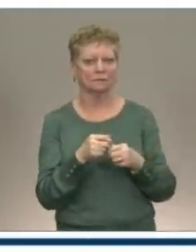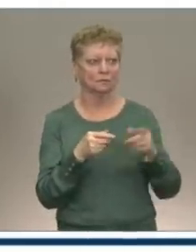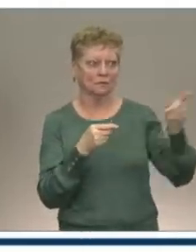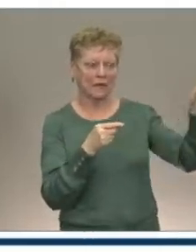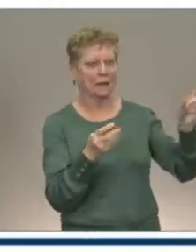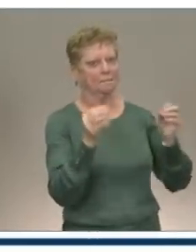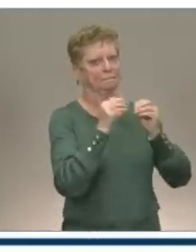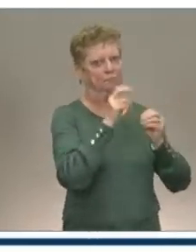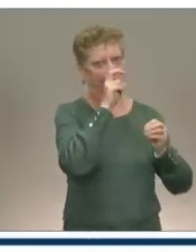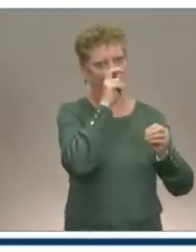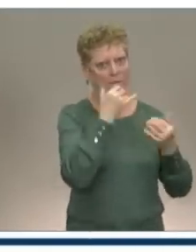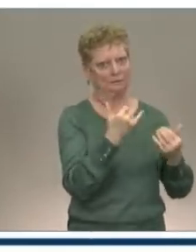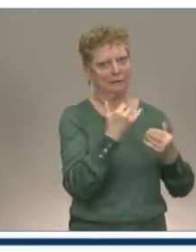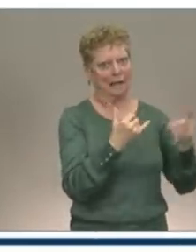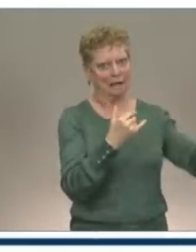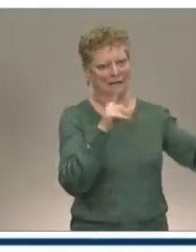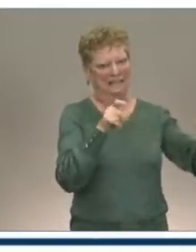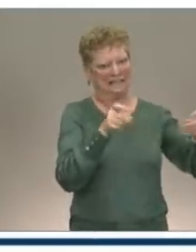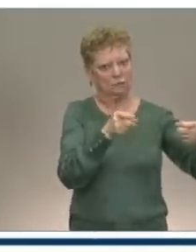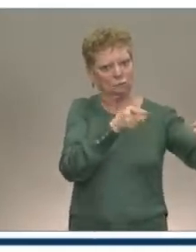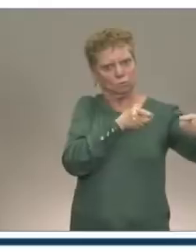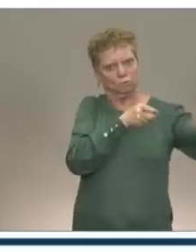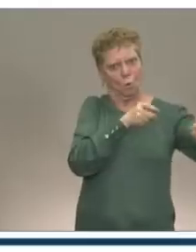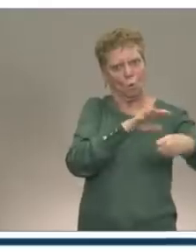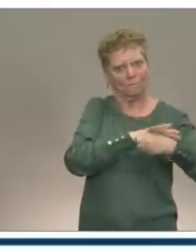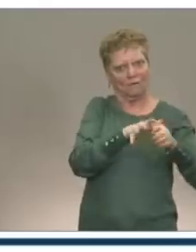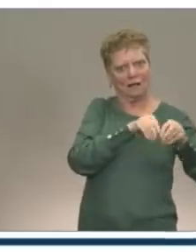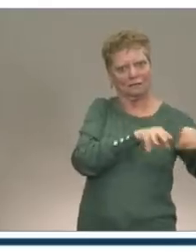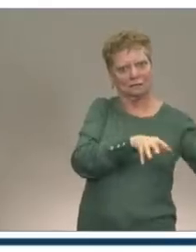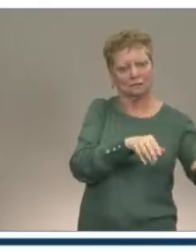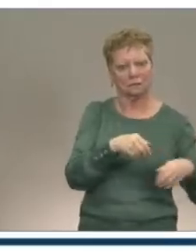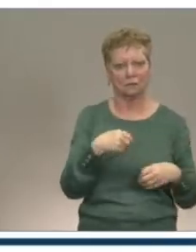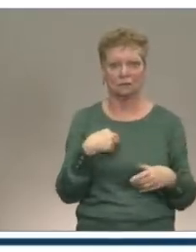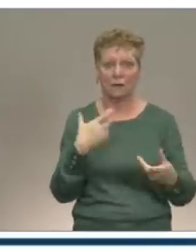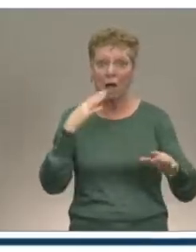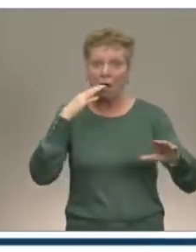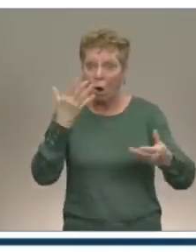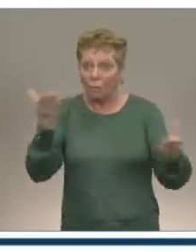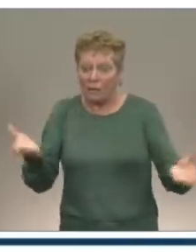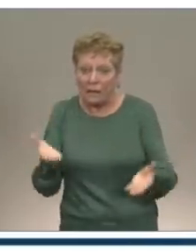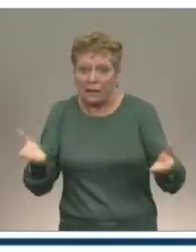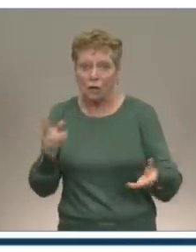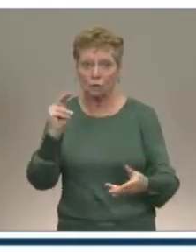get things back under control hopefully all nova scotians hear the message today to be